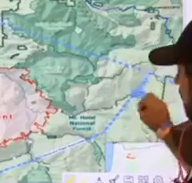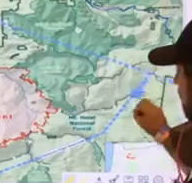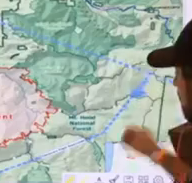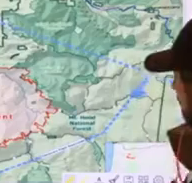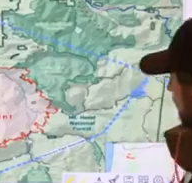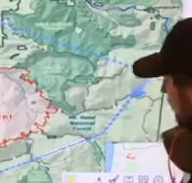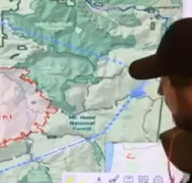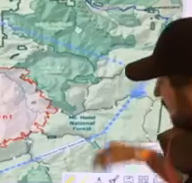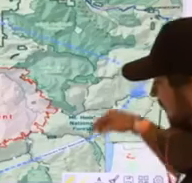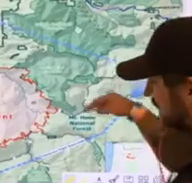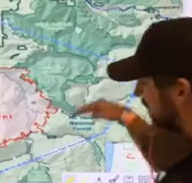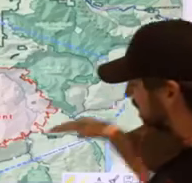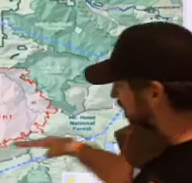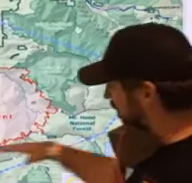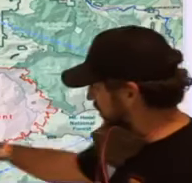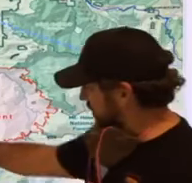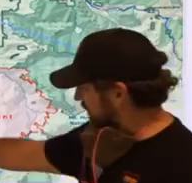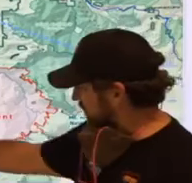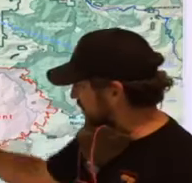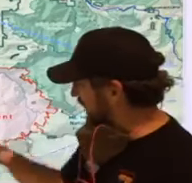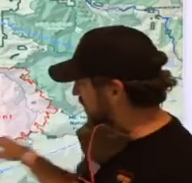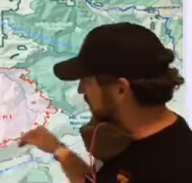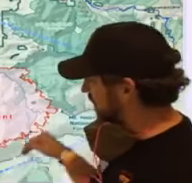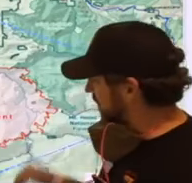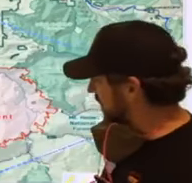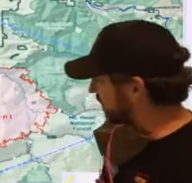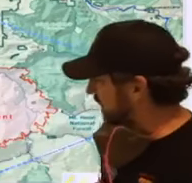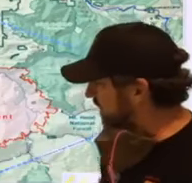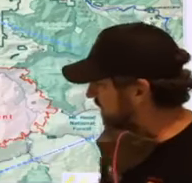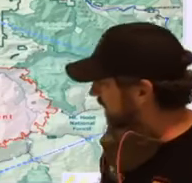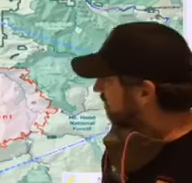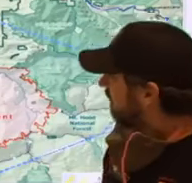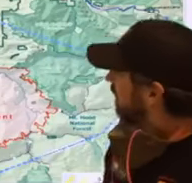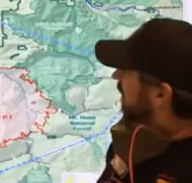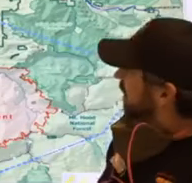here and then our southern boundary of the incident